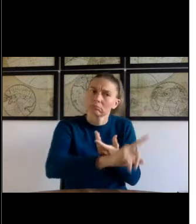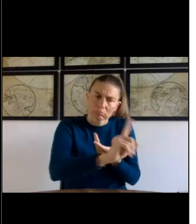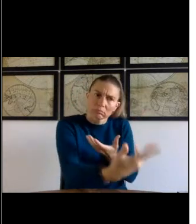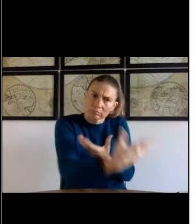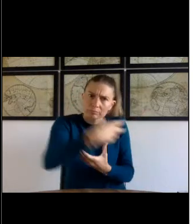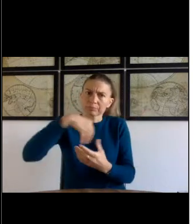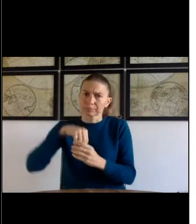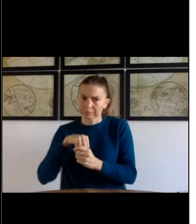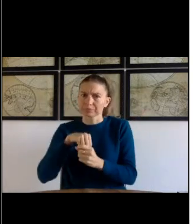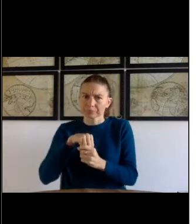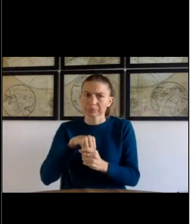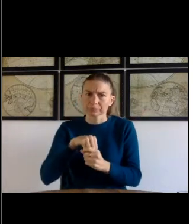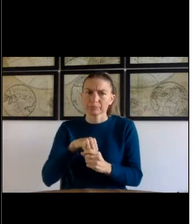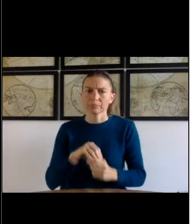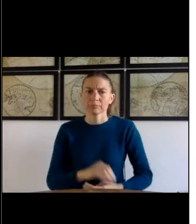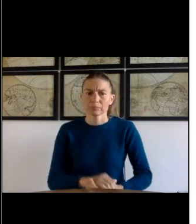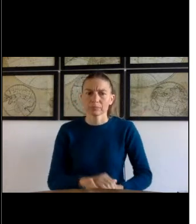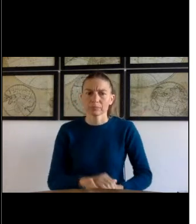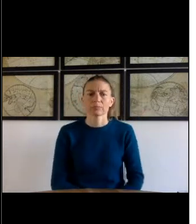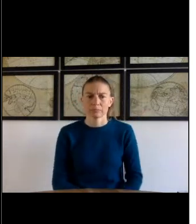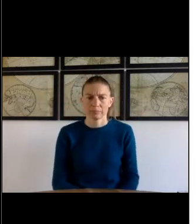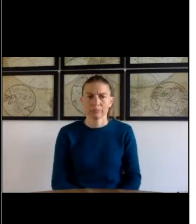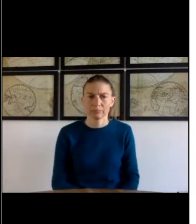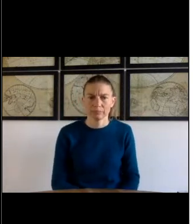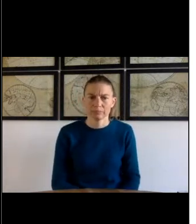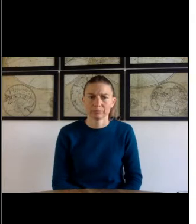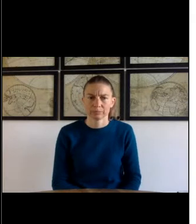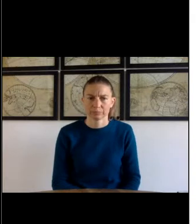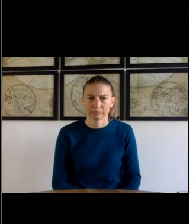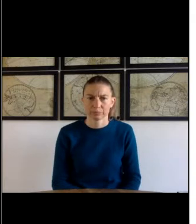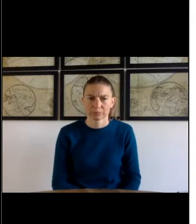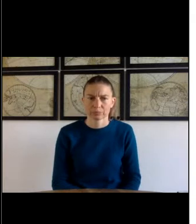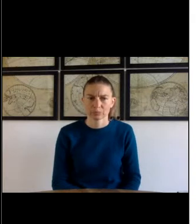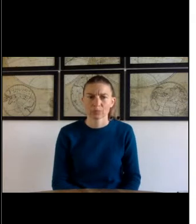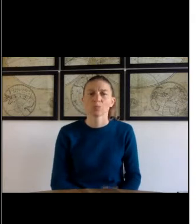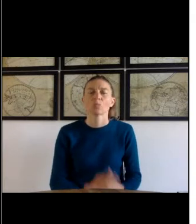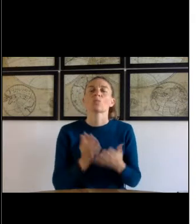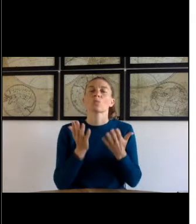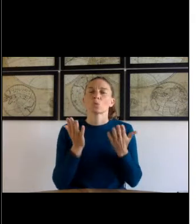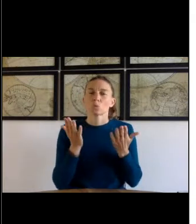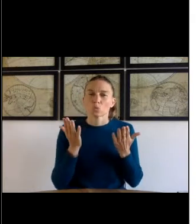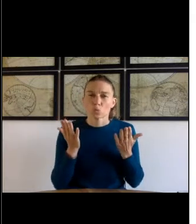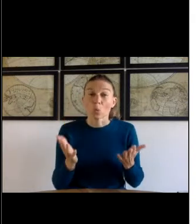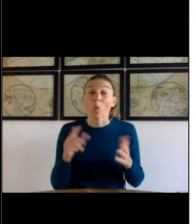we want to enhance this practice not only in procedures and policies,